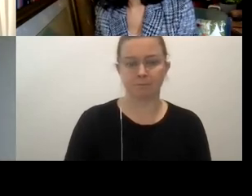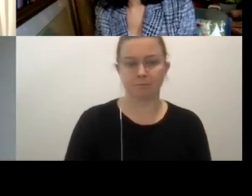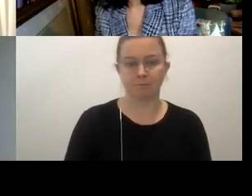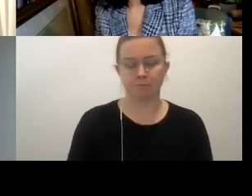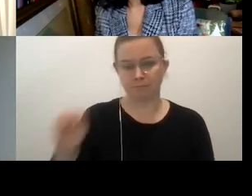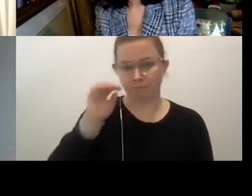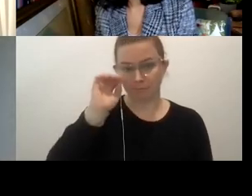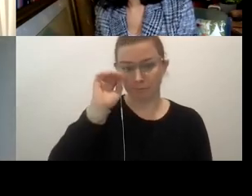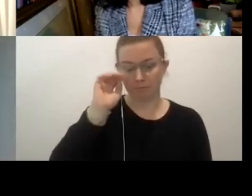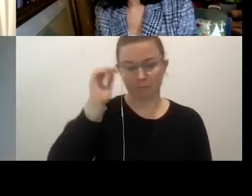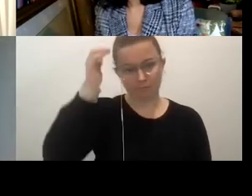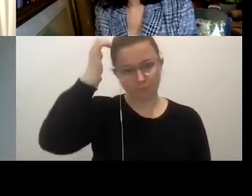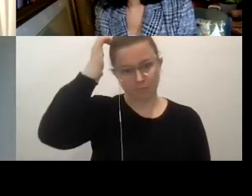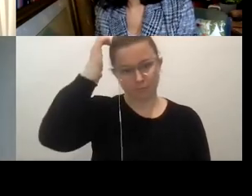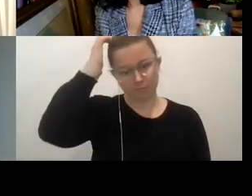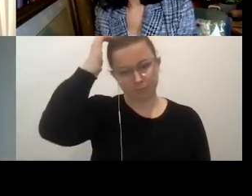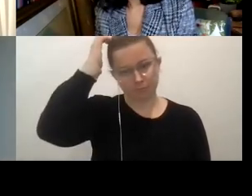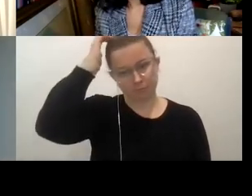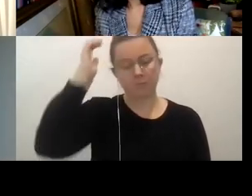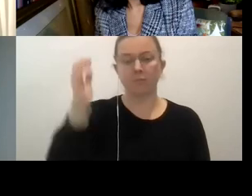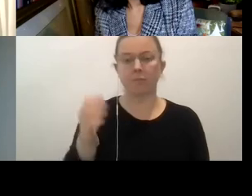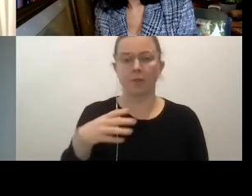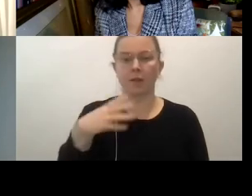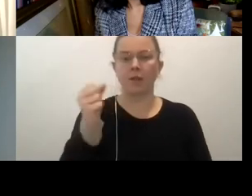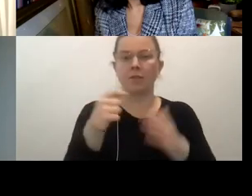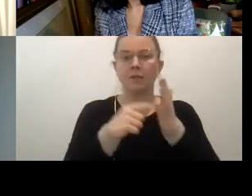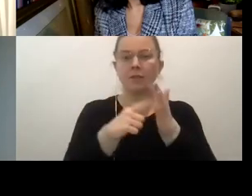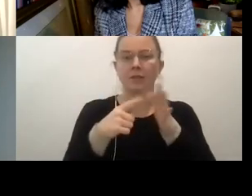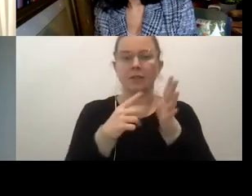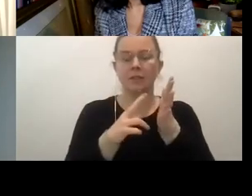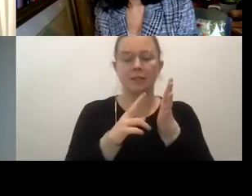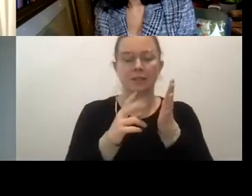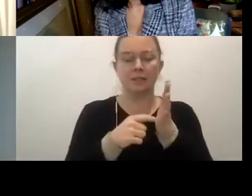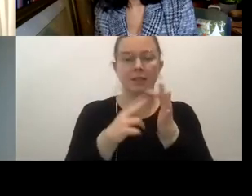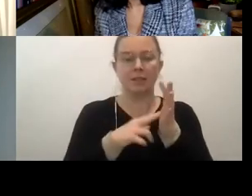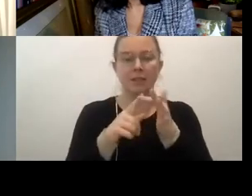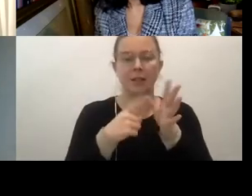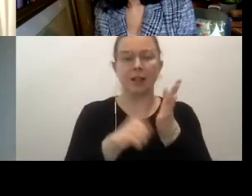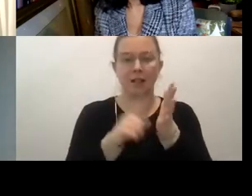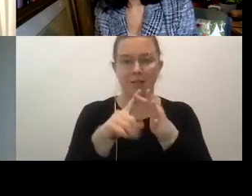I'm seeing I've got another question from Tanil. It says: some of you have spoken